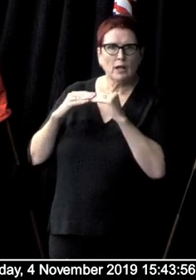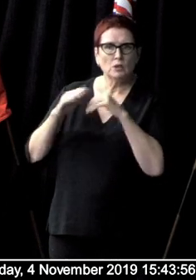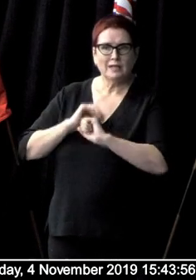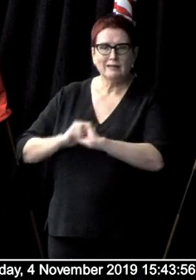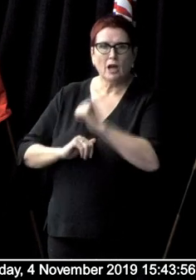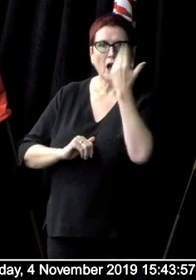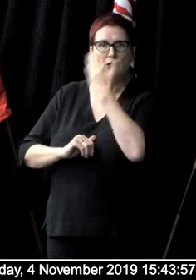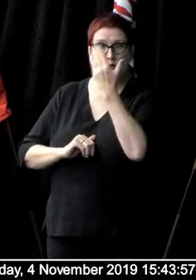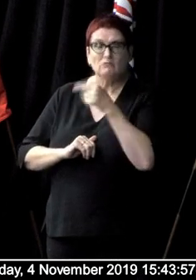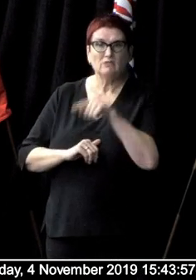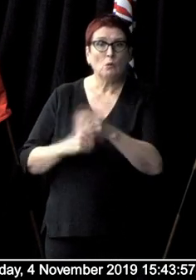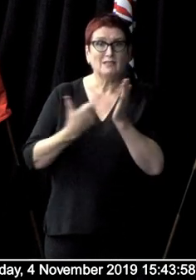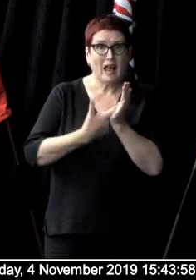It was a Catholic high school.